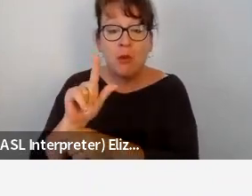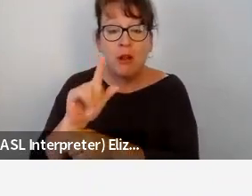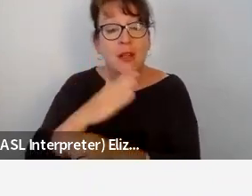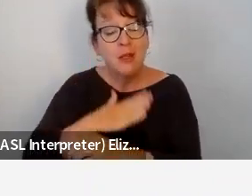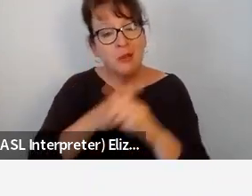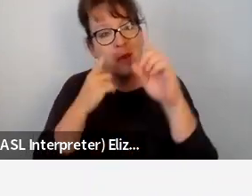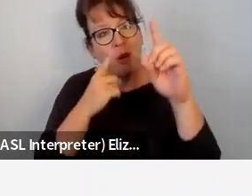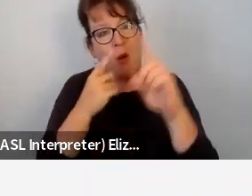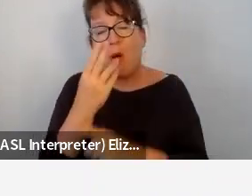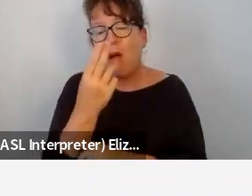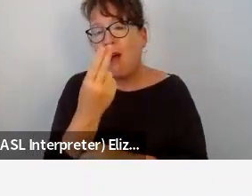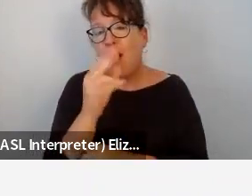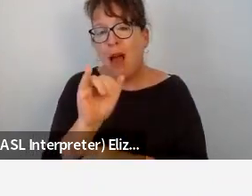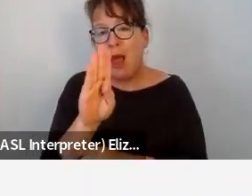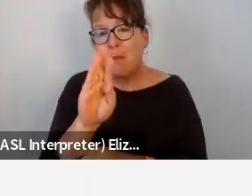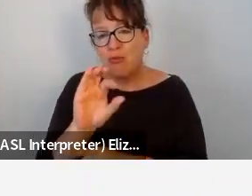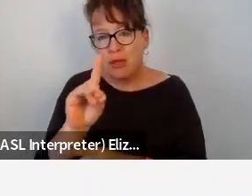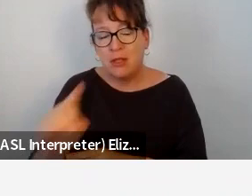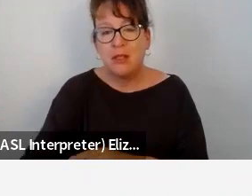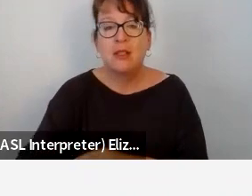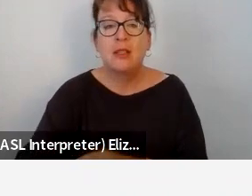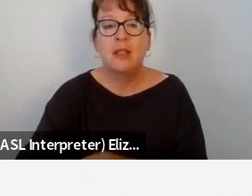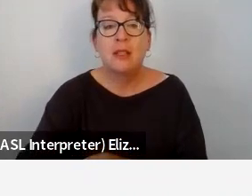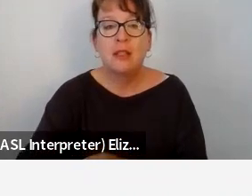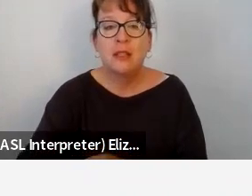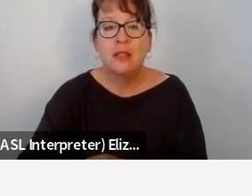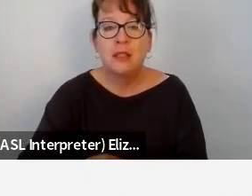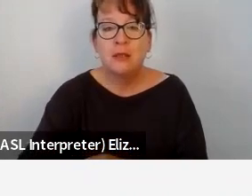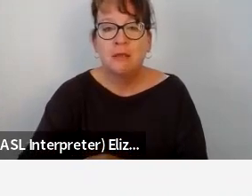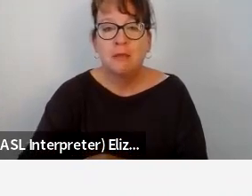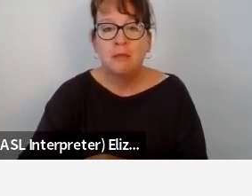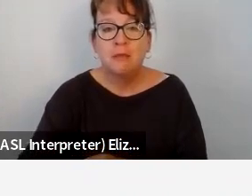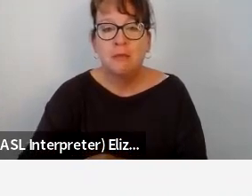that we've envisioned there, so we will have more details. The one thing we are also anticipating,